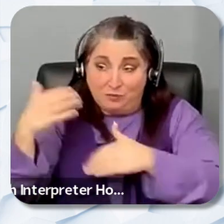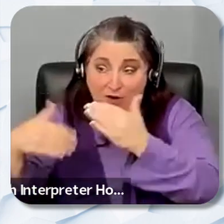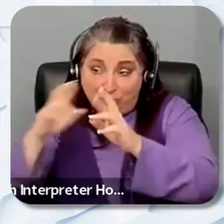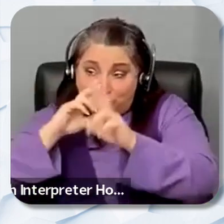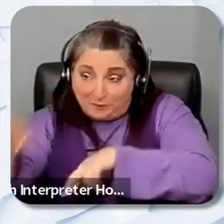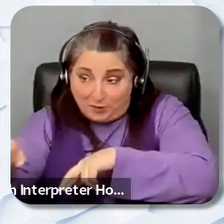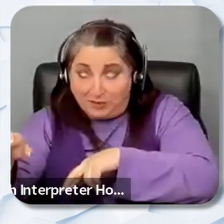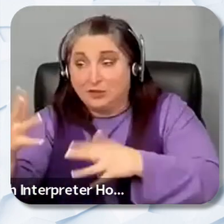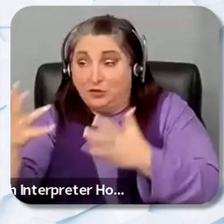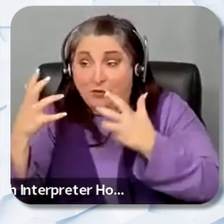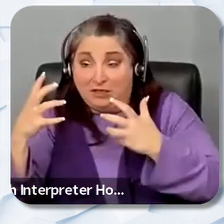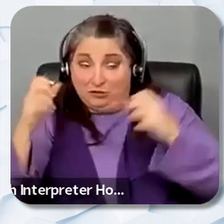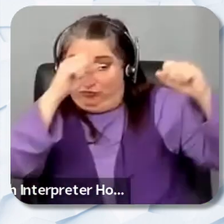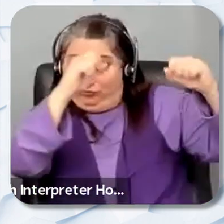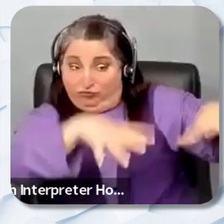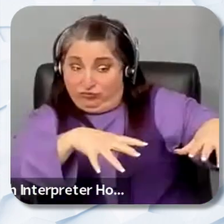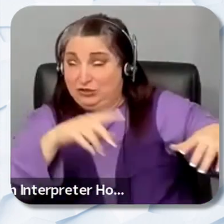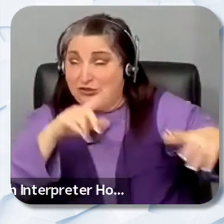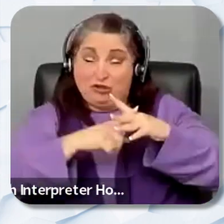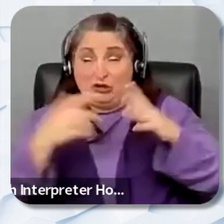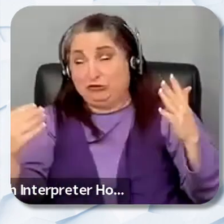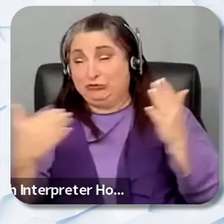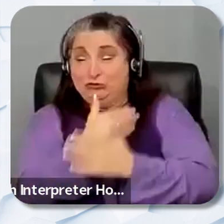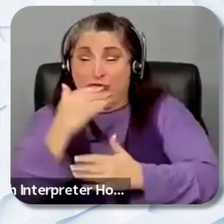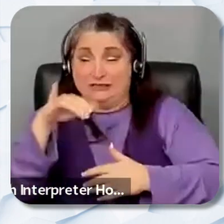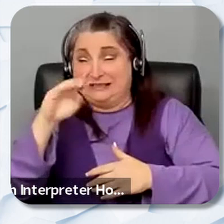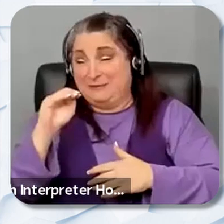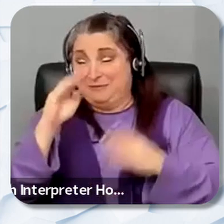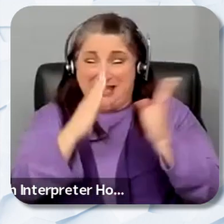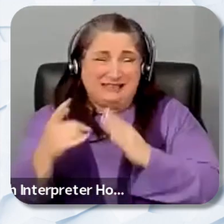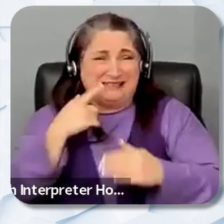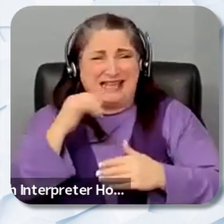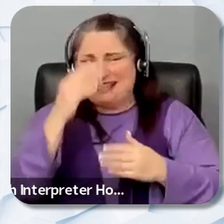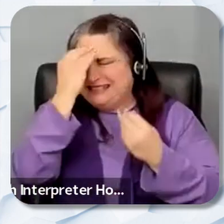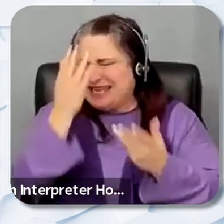new CIM plan, like oh, the data from last year doesn't really match up with the activities